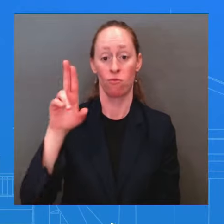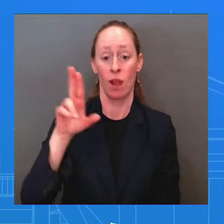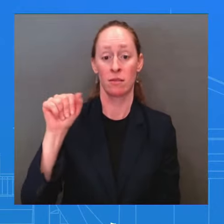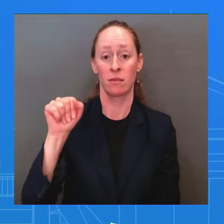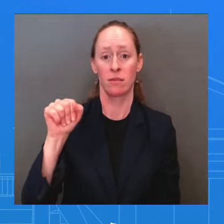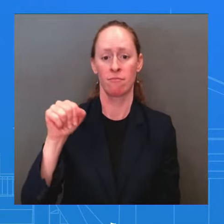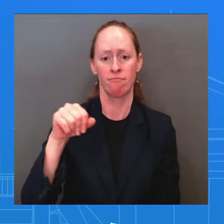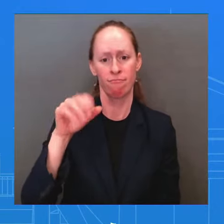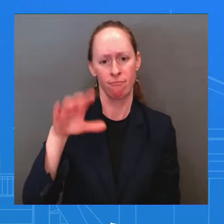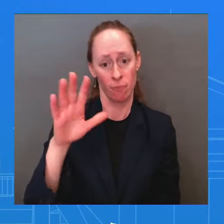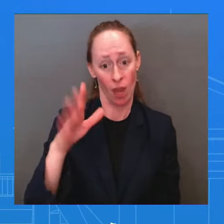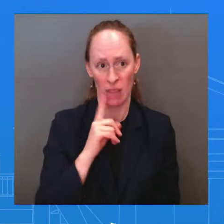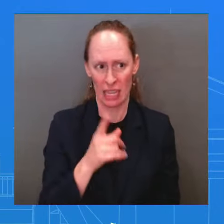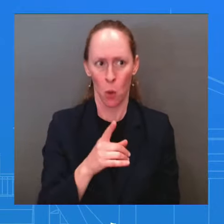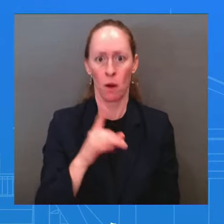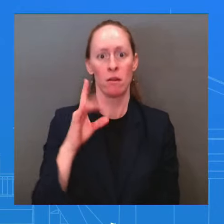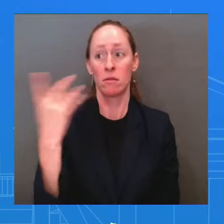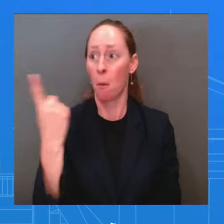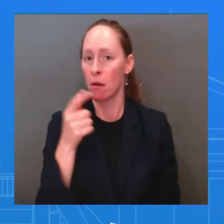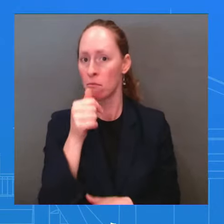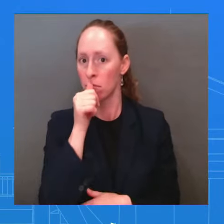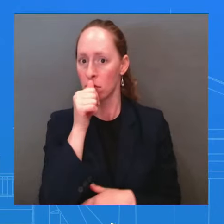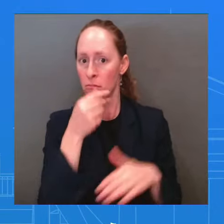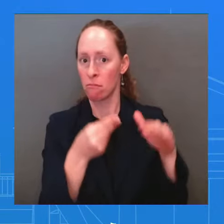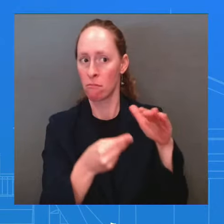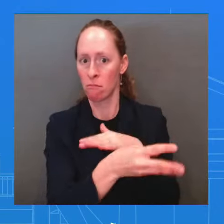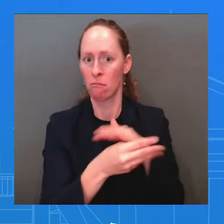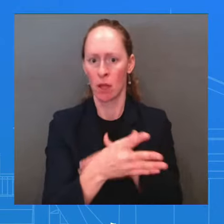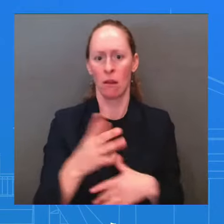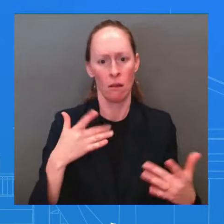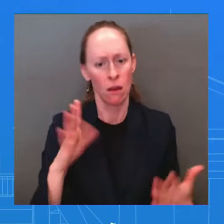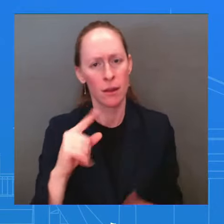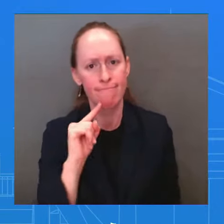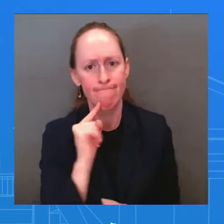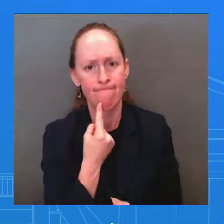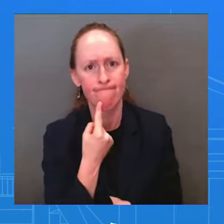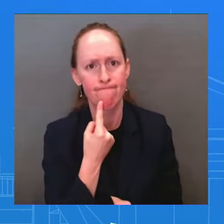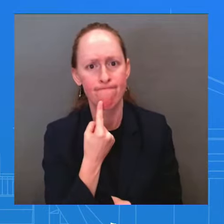by a wide range of countries, whether that's cyber-enabled, human, signals intelligence, you name it.